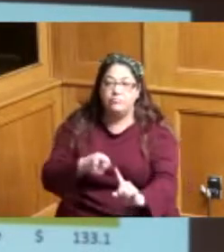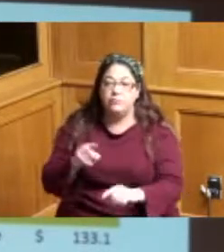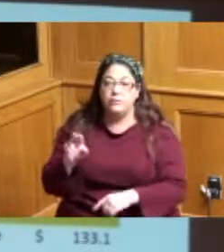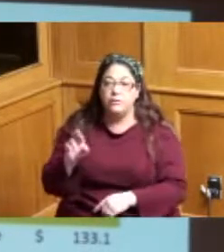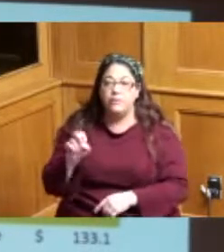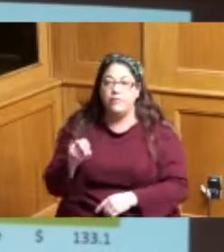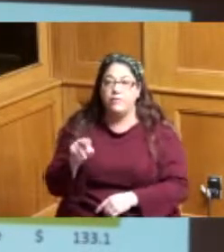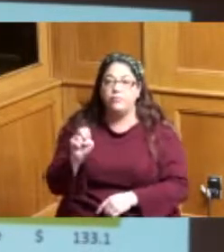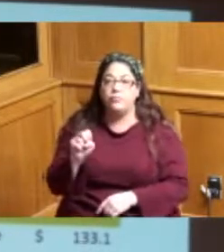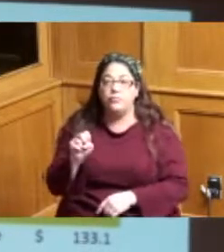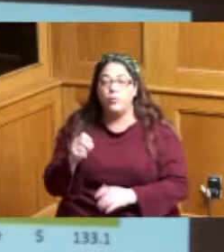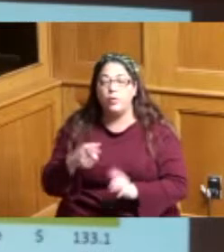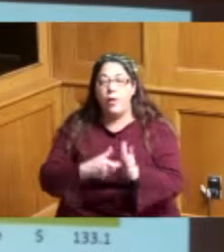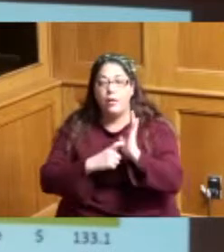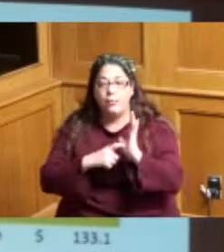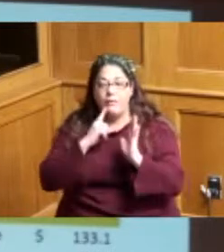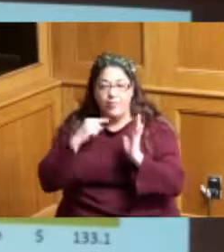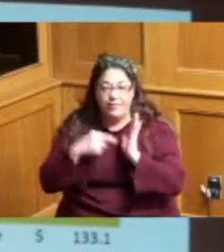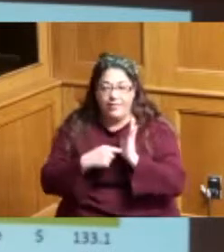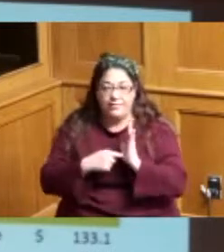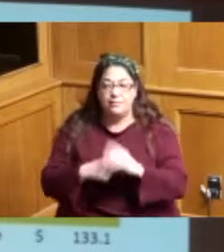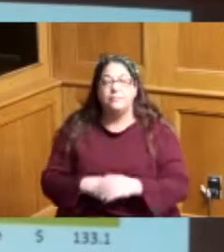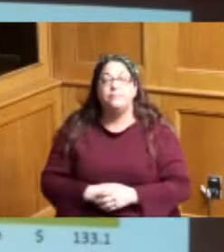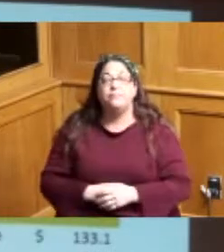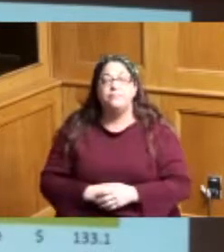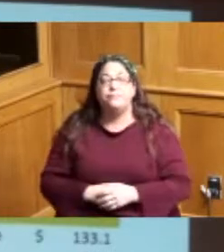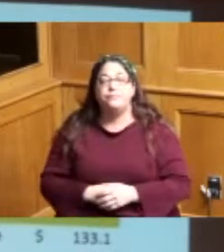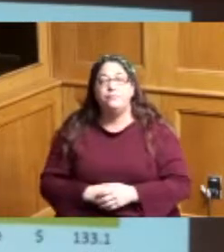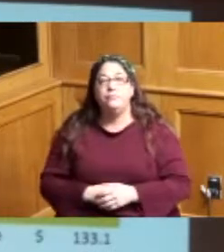this feasibility study so the total cost of service or the net revenue